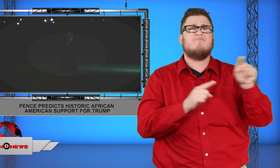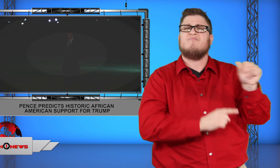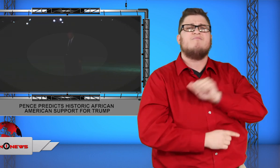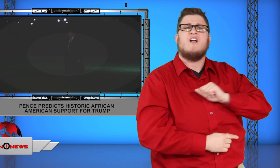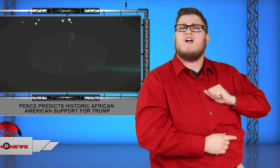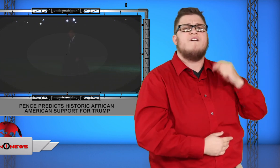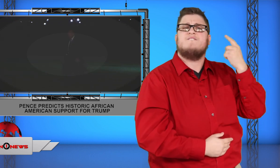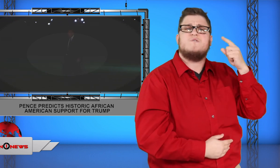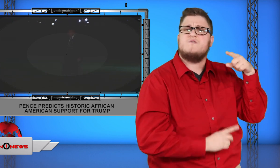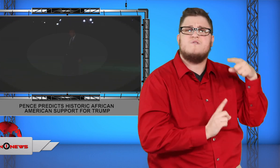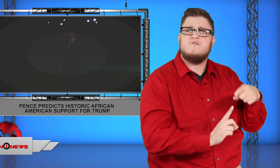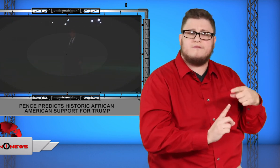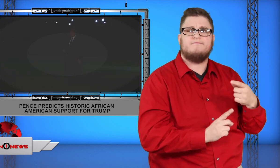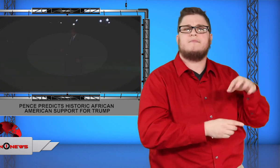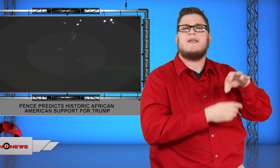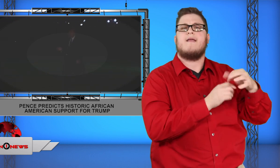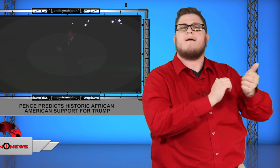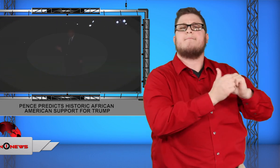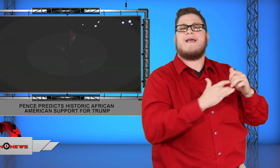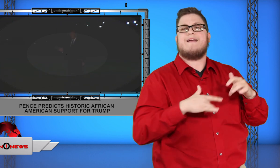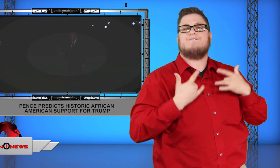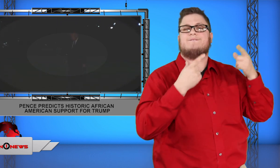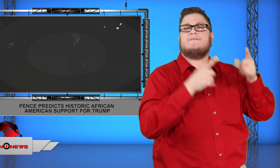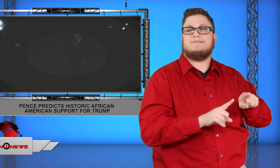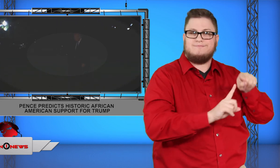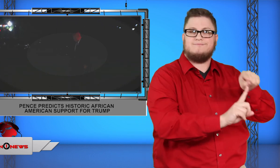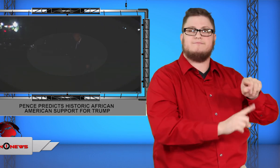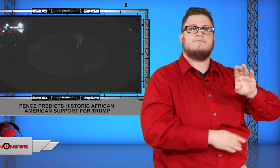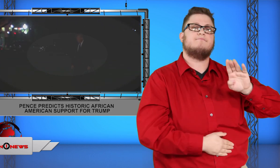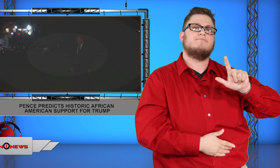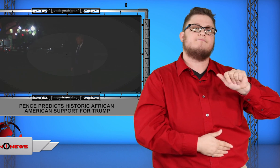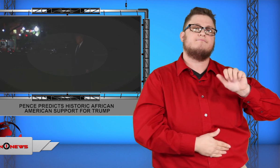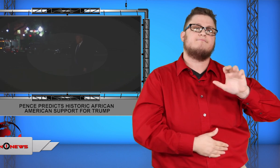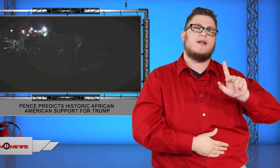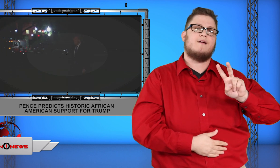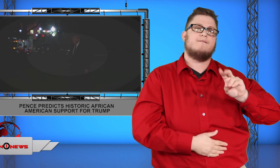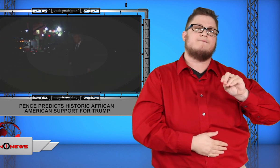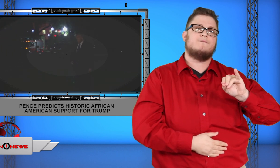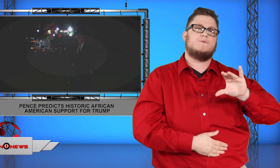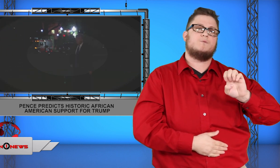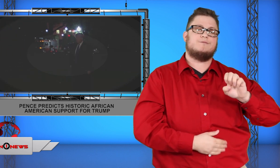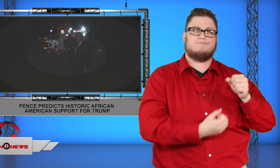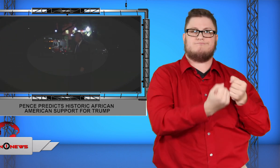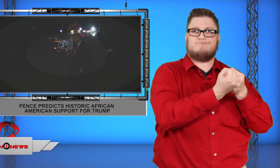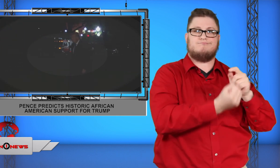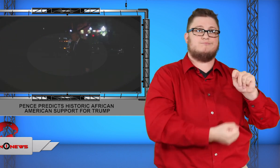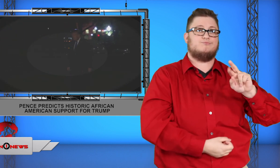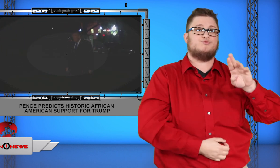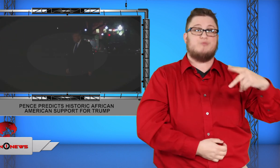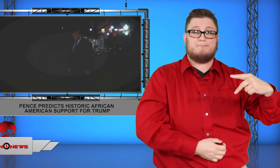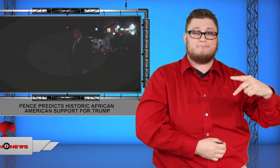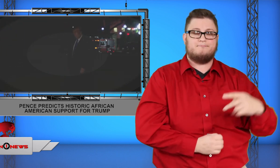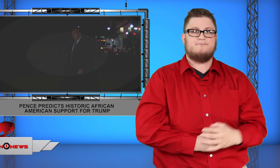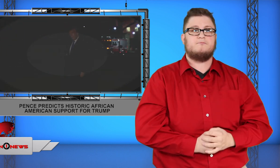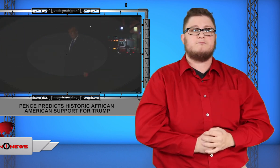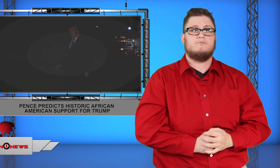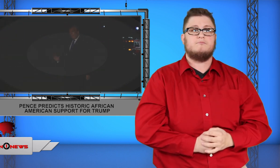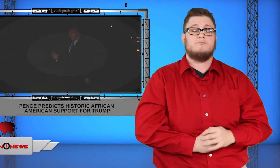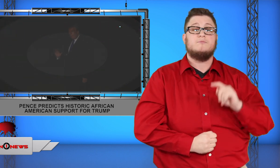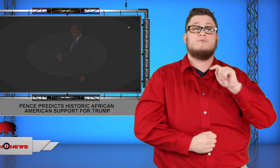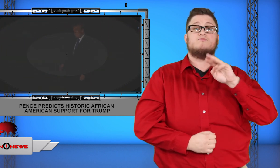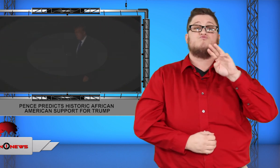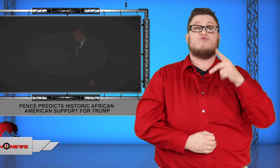He attended a campaign event launching the "Black Voices For Trump."